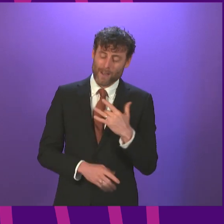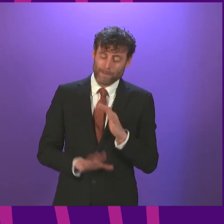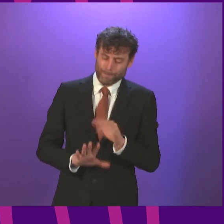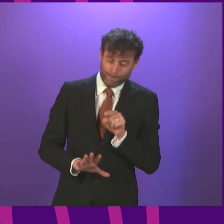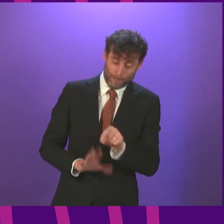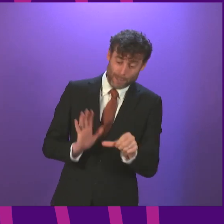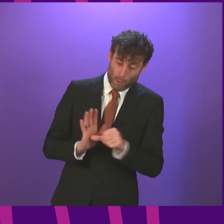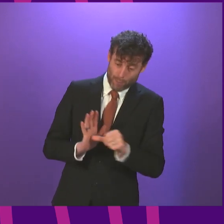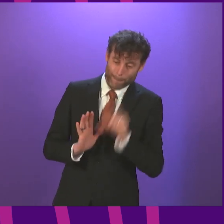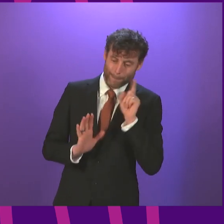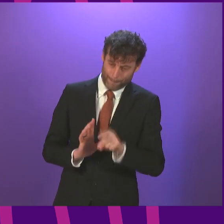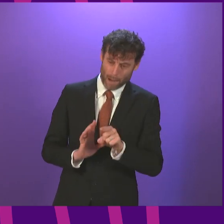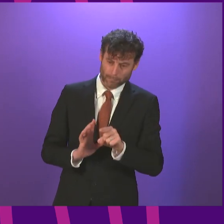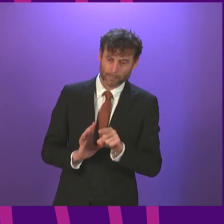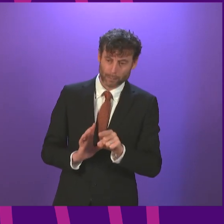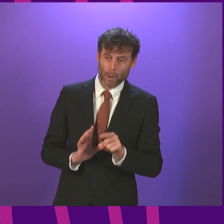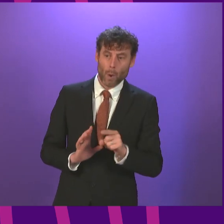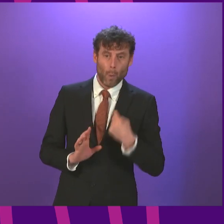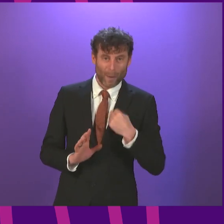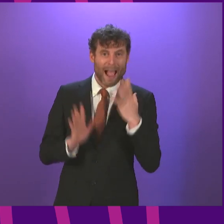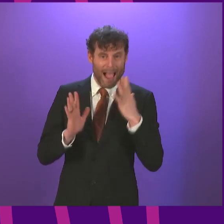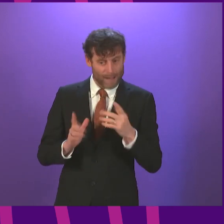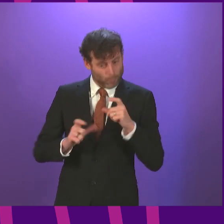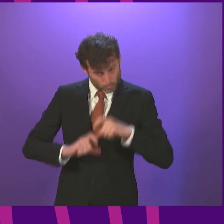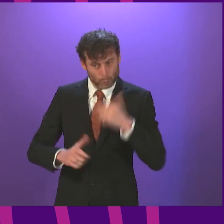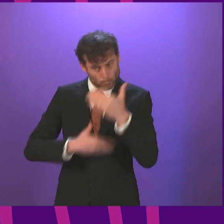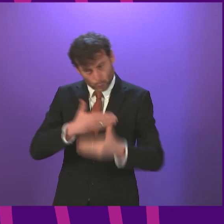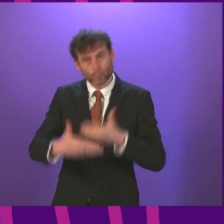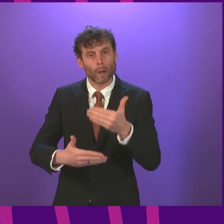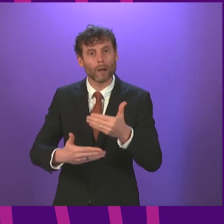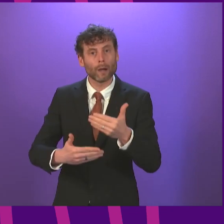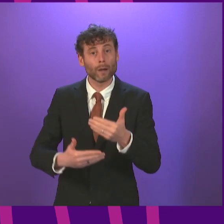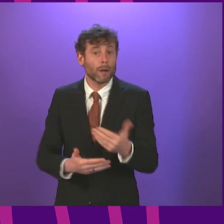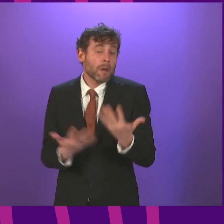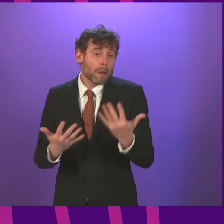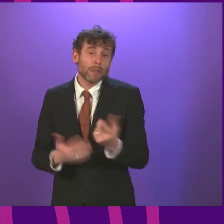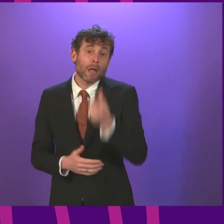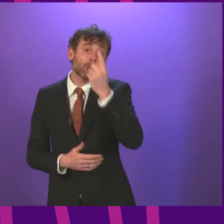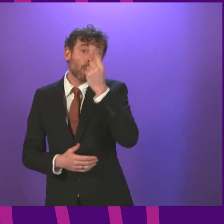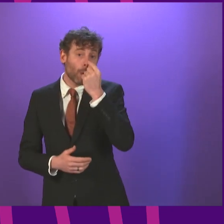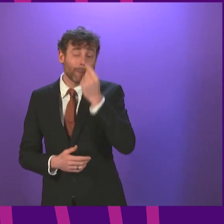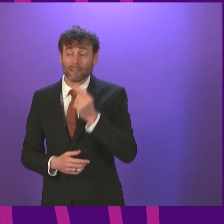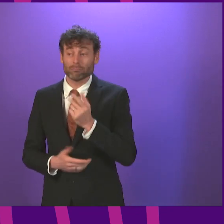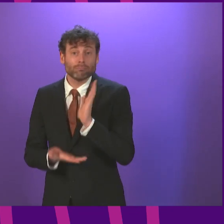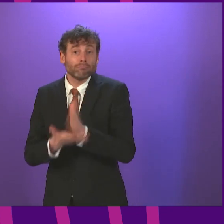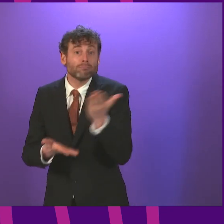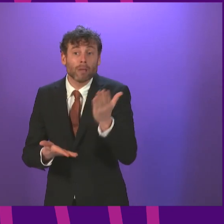A different First Minister might have reached different judgments—that is absolutely undeniable—but